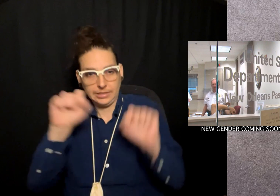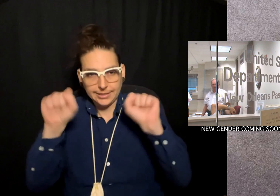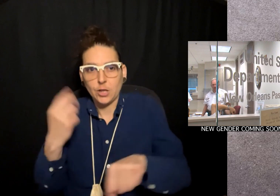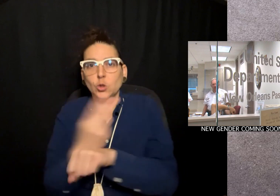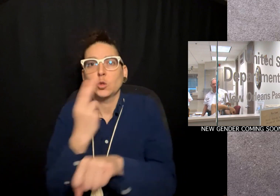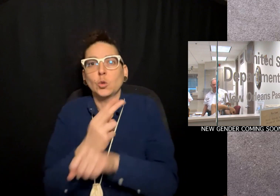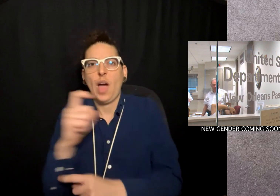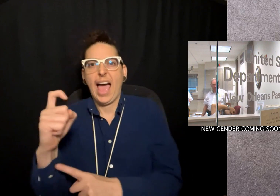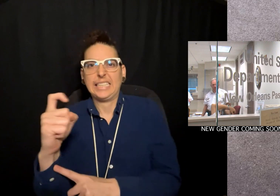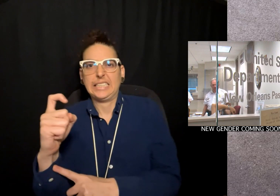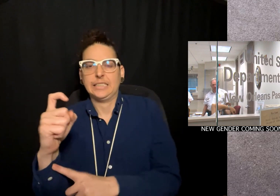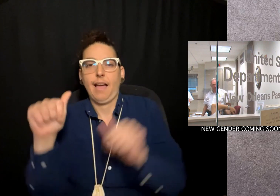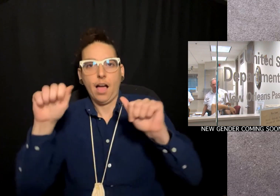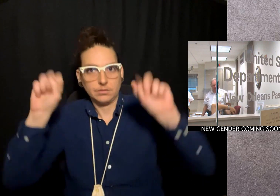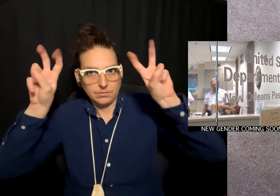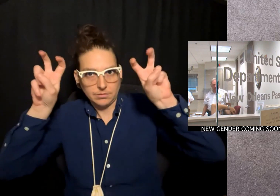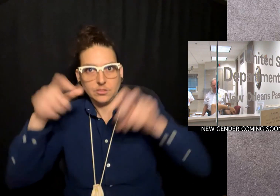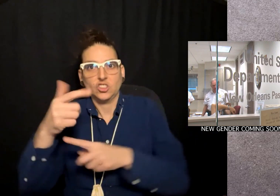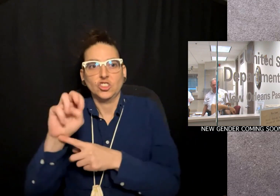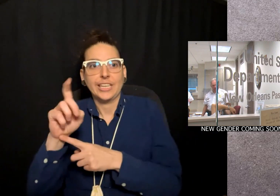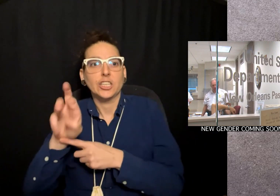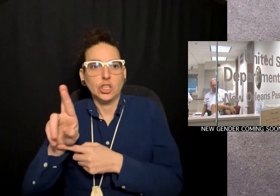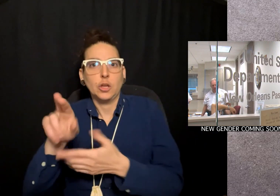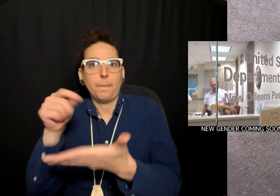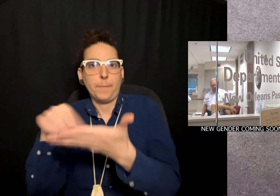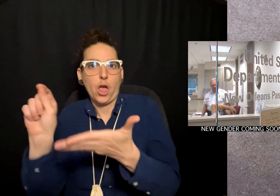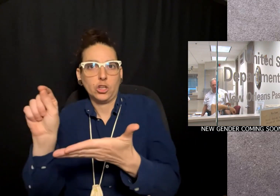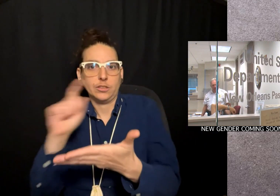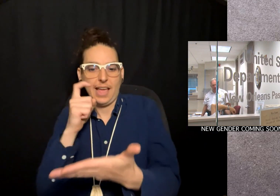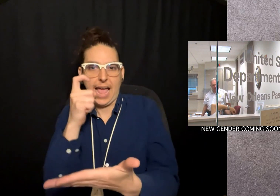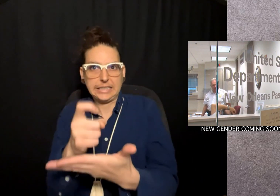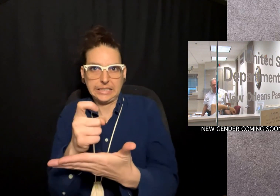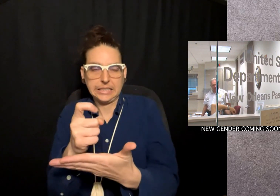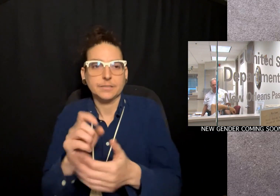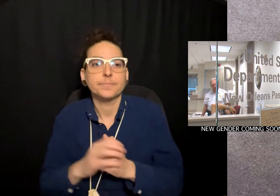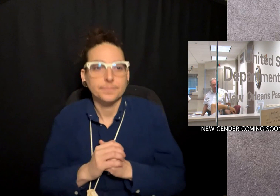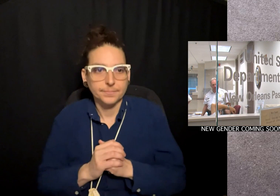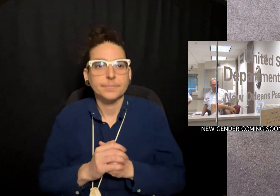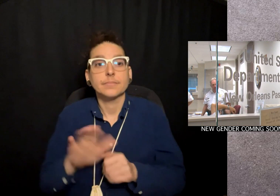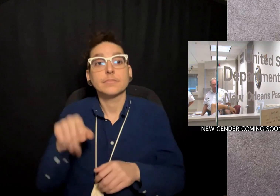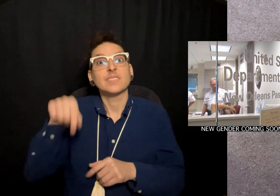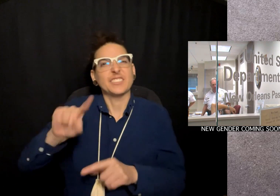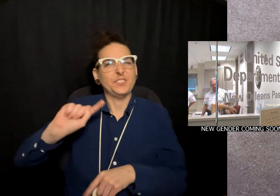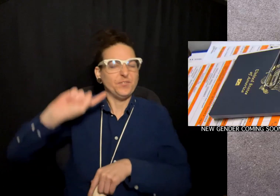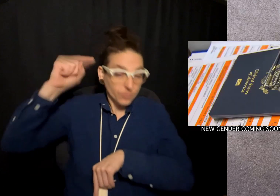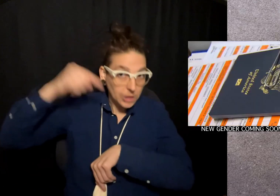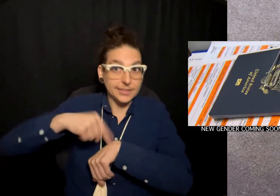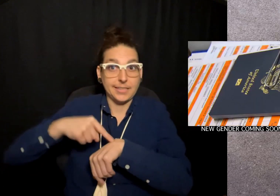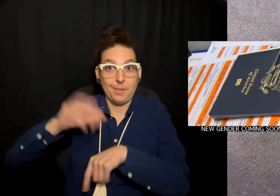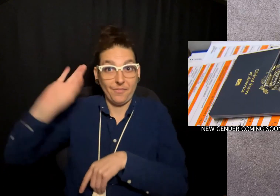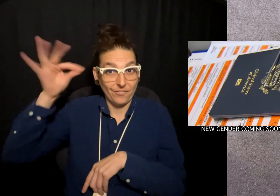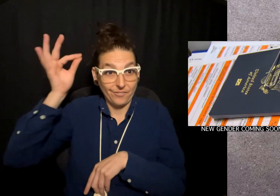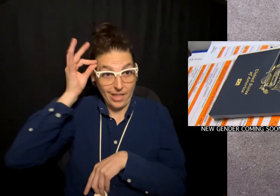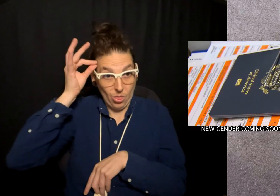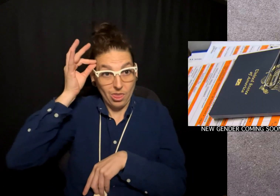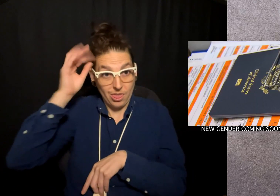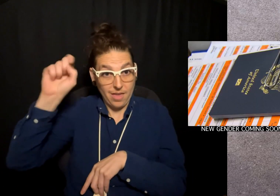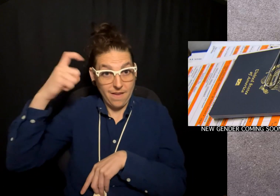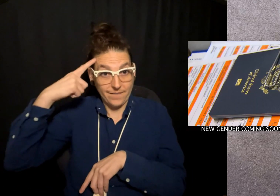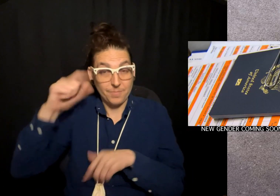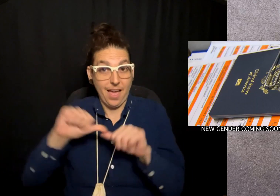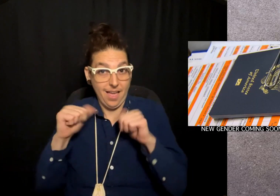says citizens can use X as a gender marker this is the first time a federal government